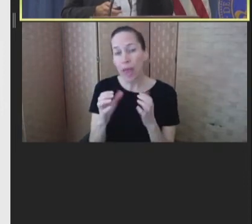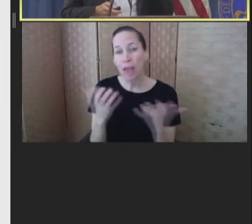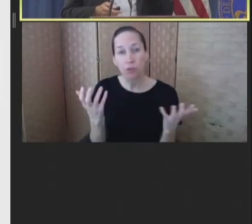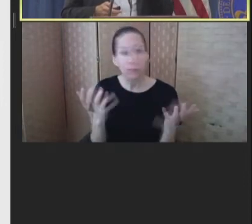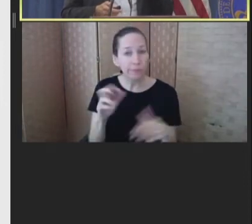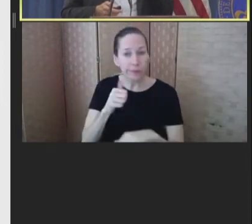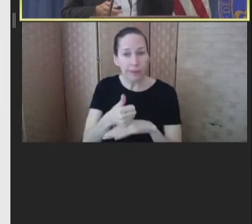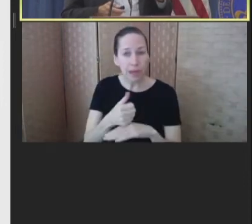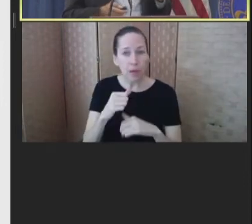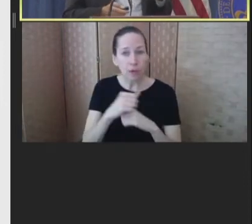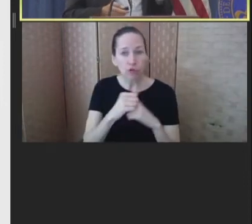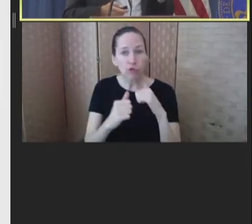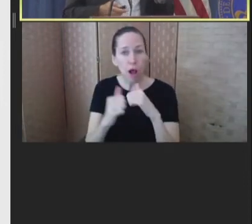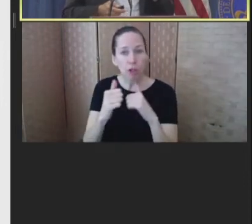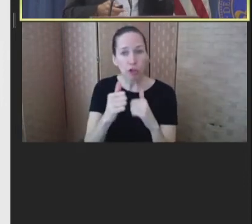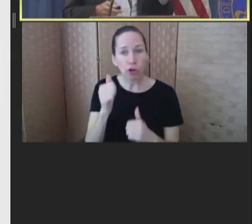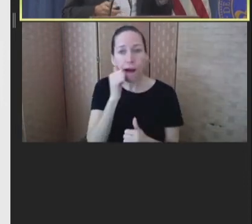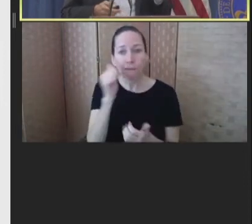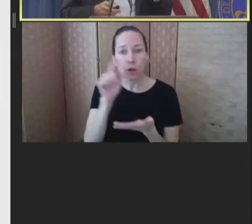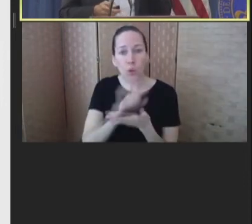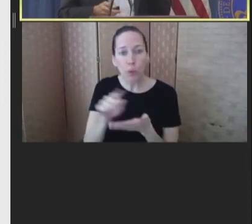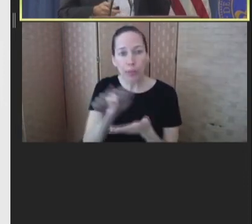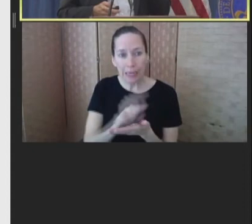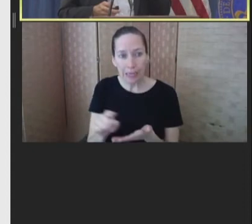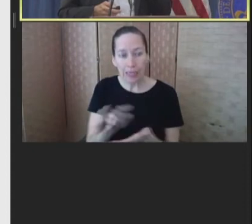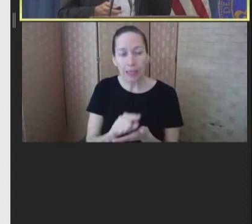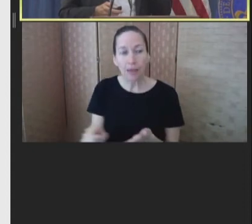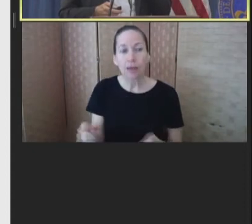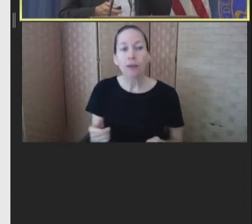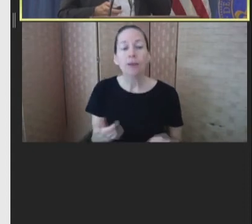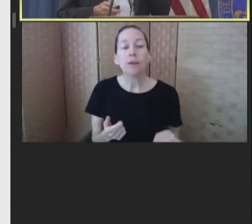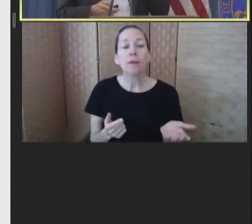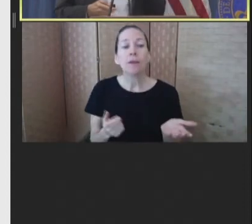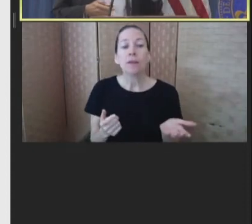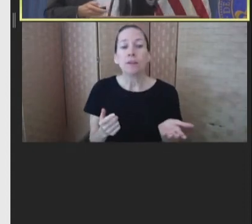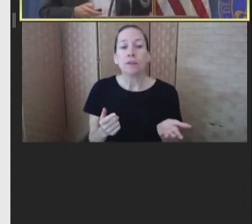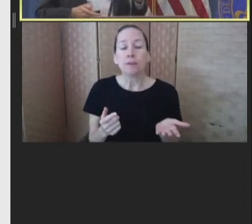So these are the -- these are the sectors that we had basically, like -- my deputy health officer,